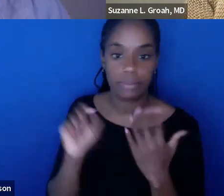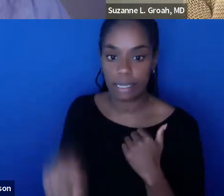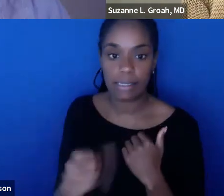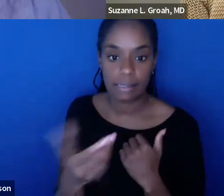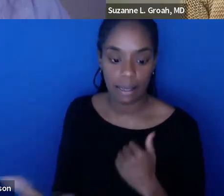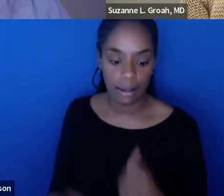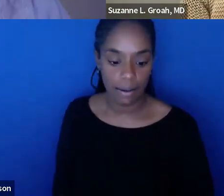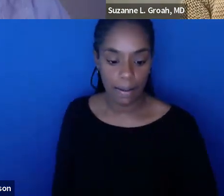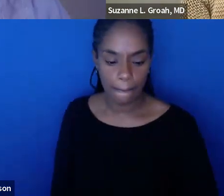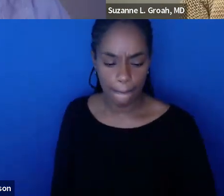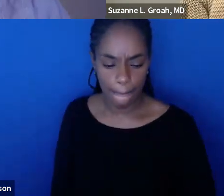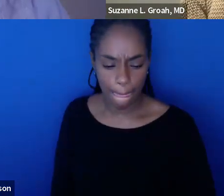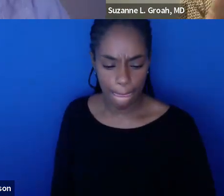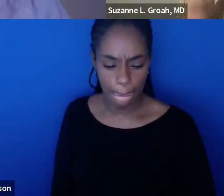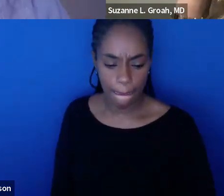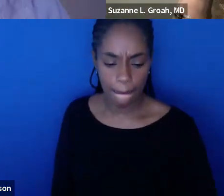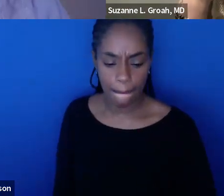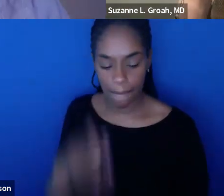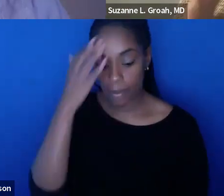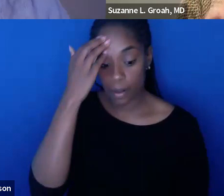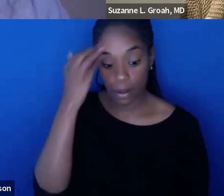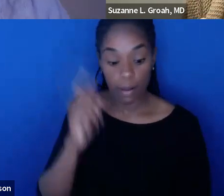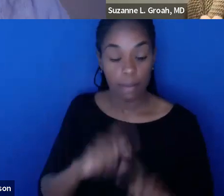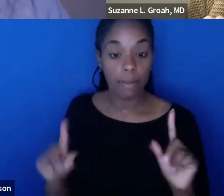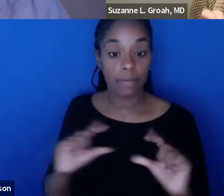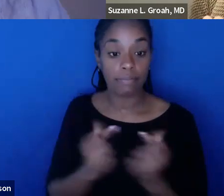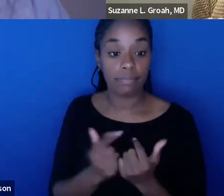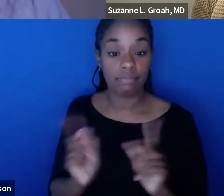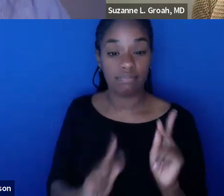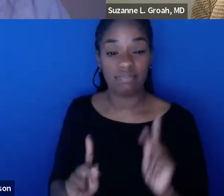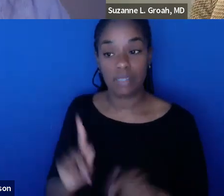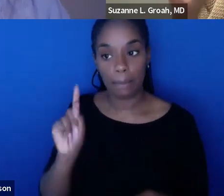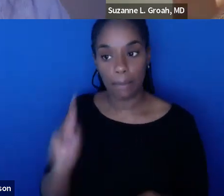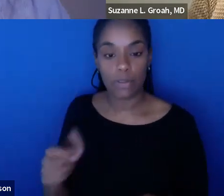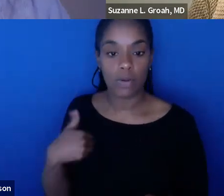But the population that was supposed to have sterile urine and not have any